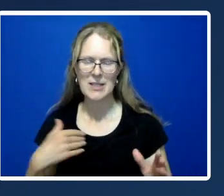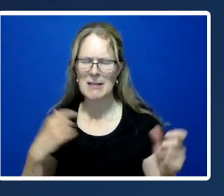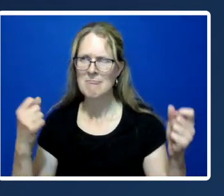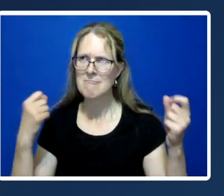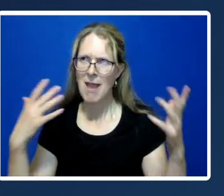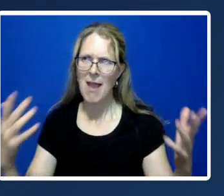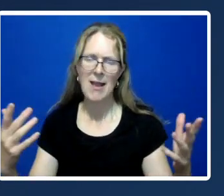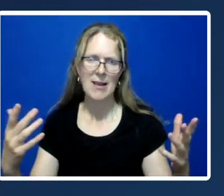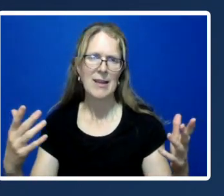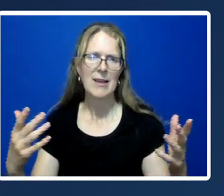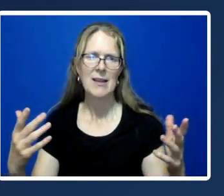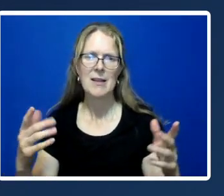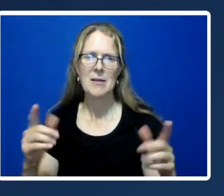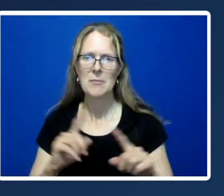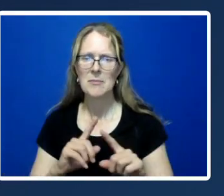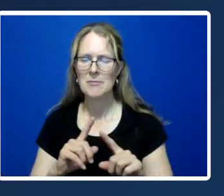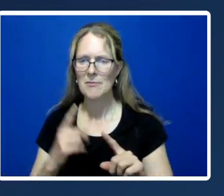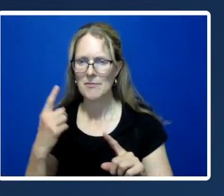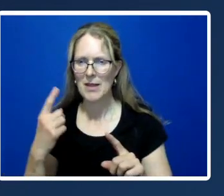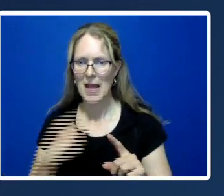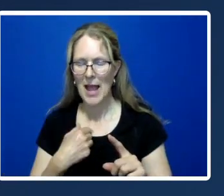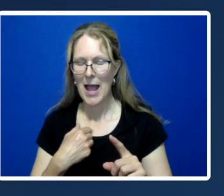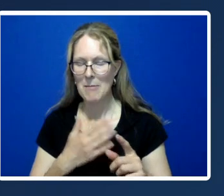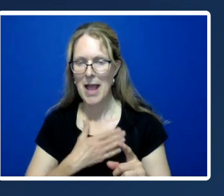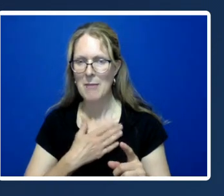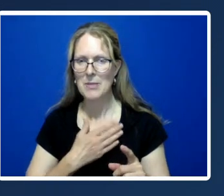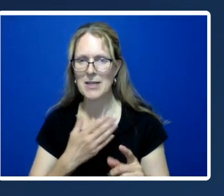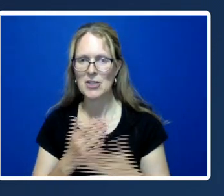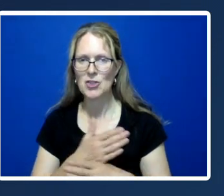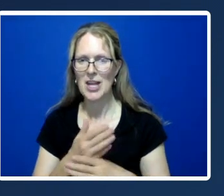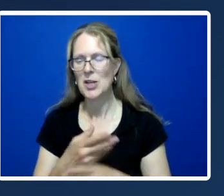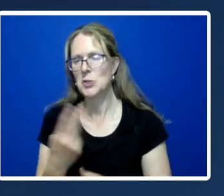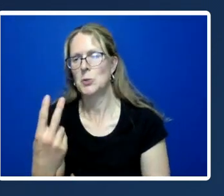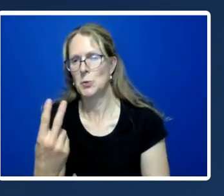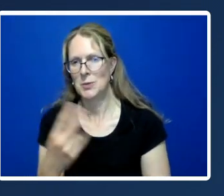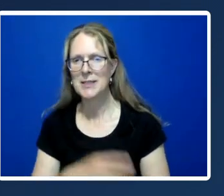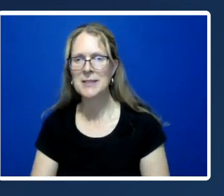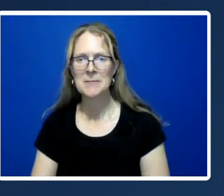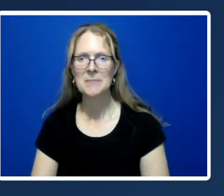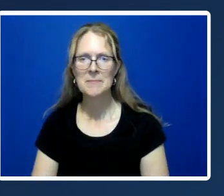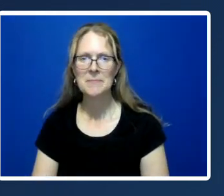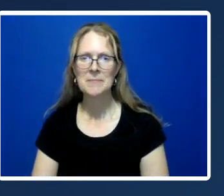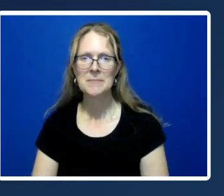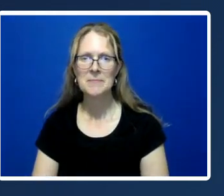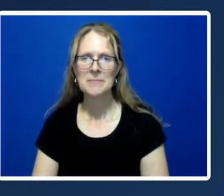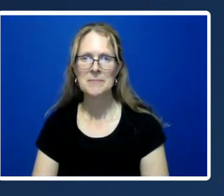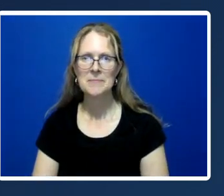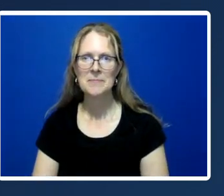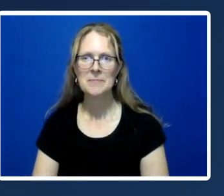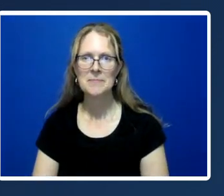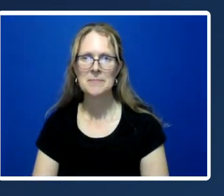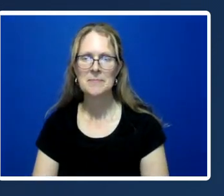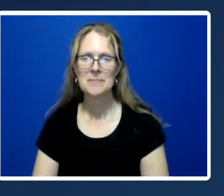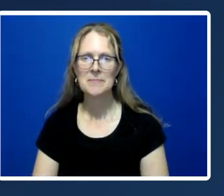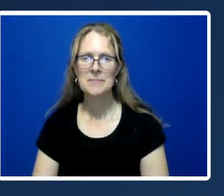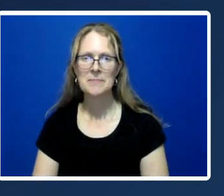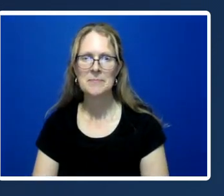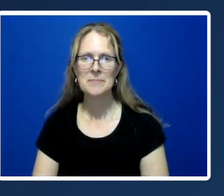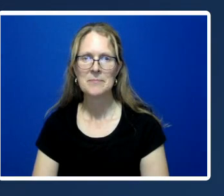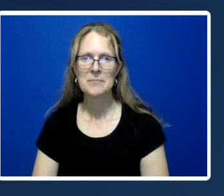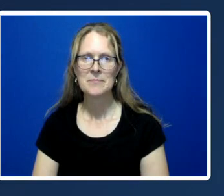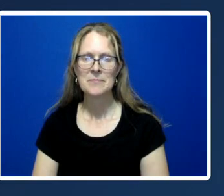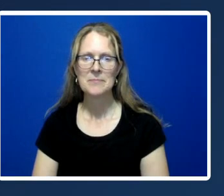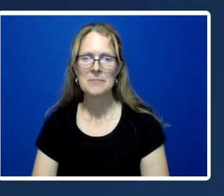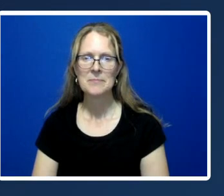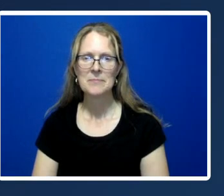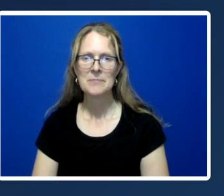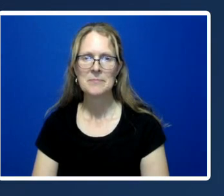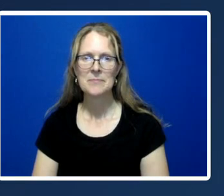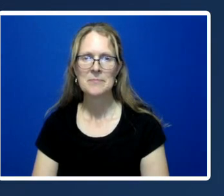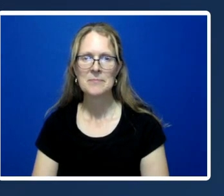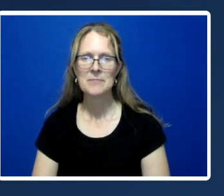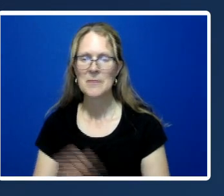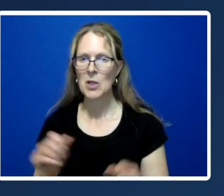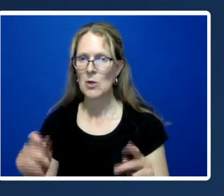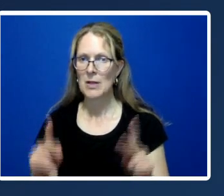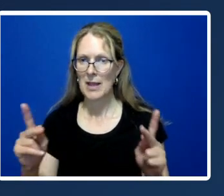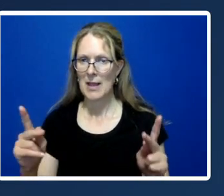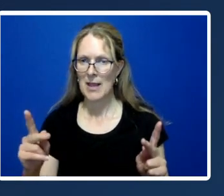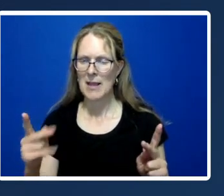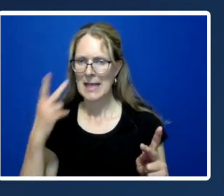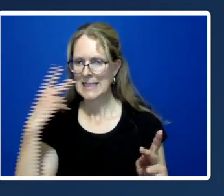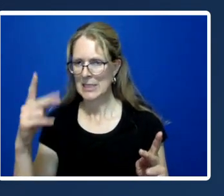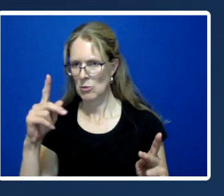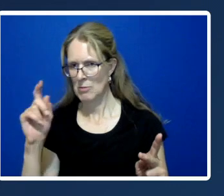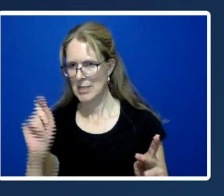but happy that we were able to share these two with you all today. Okay. So, the question is,